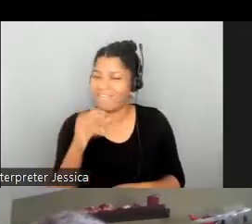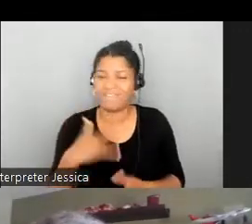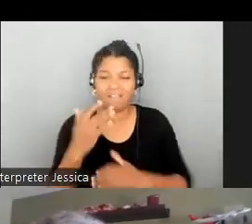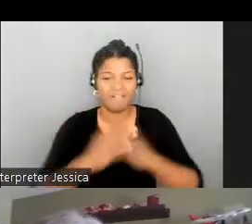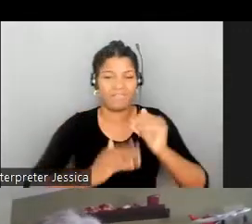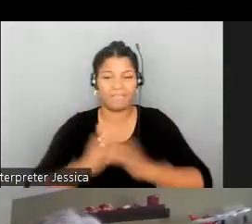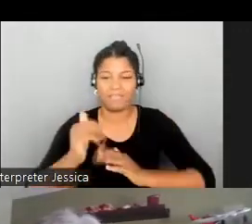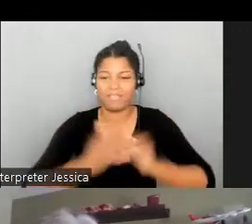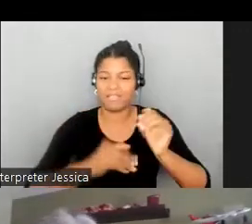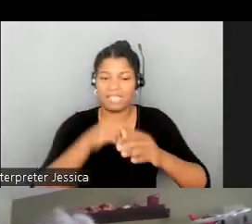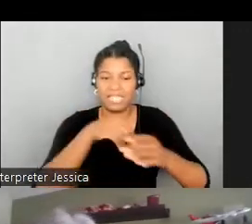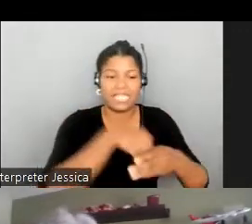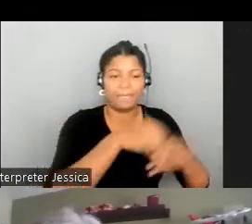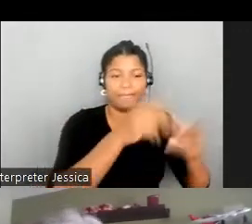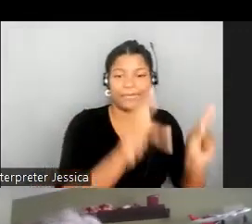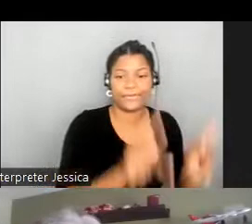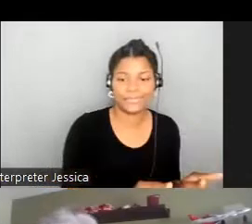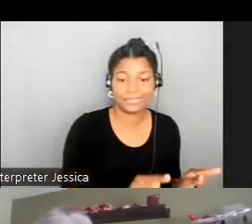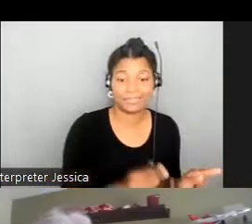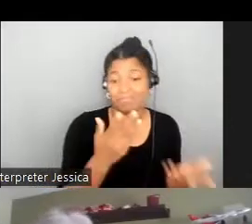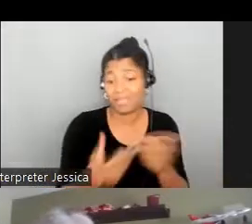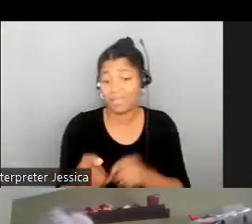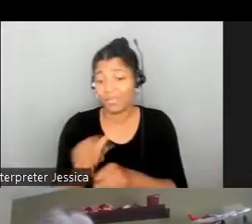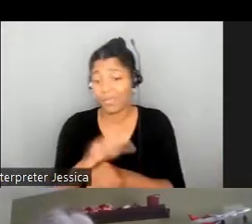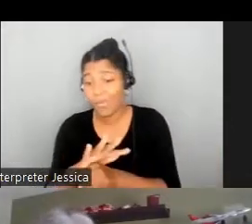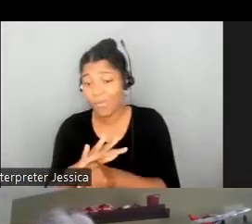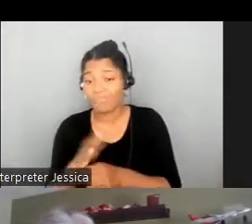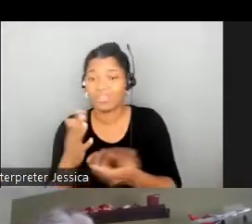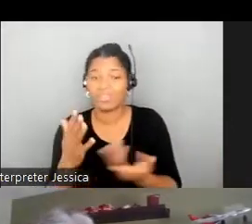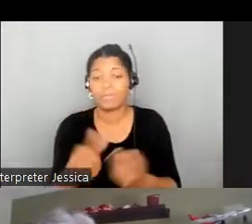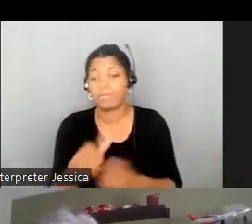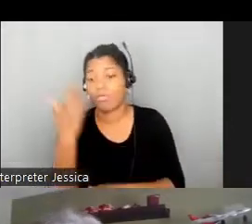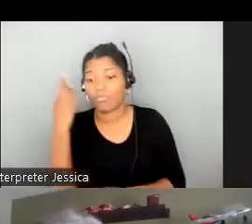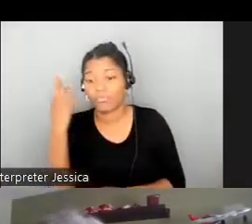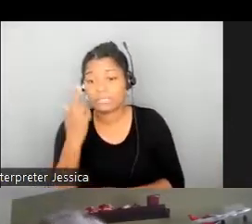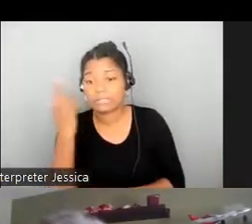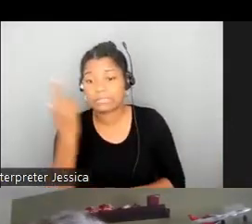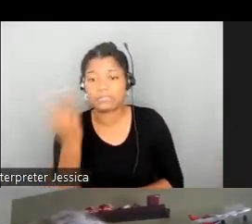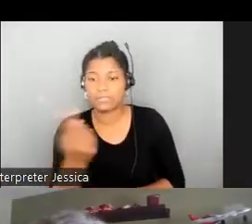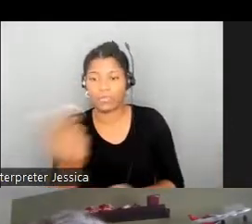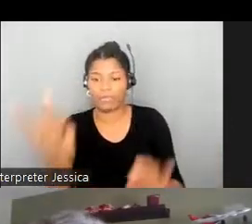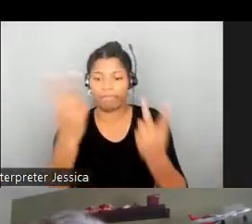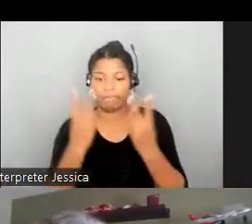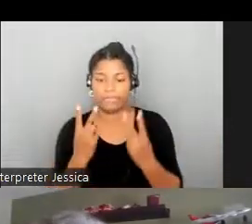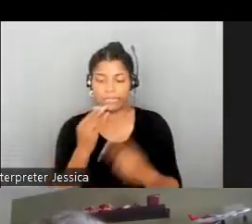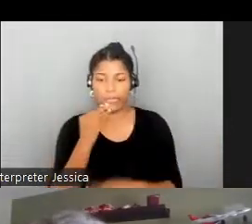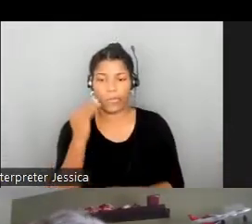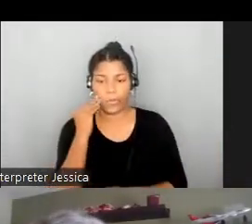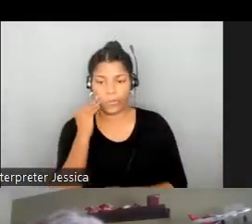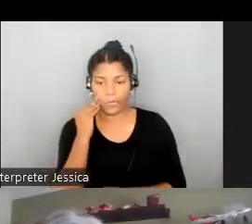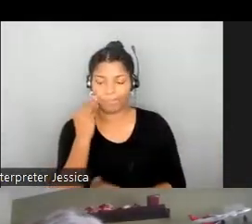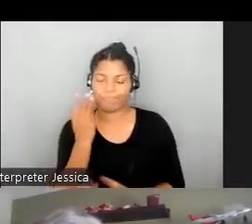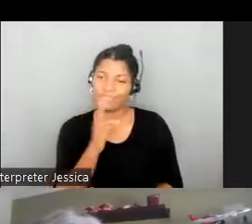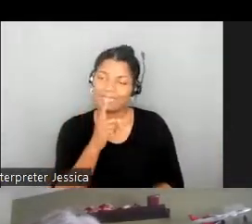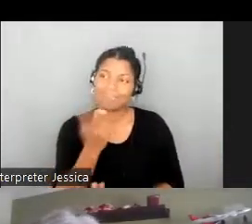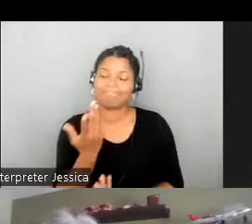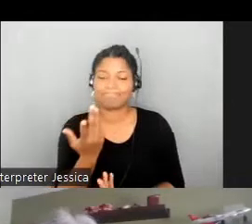with COVID-19 and other reasons of having someone come into their home, even though many times it is the best place to evaluate the situation.